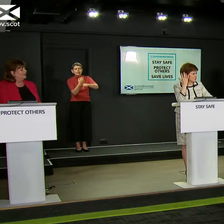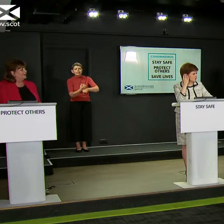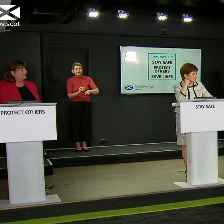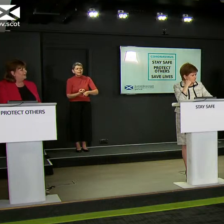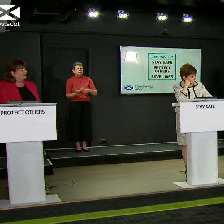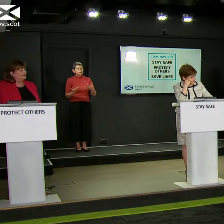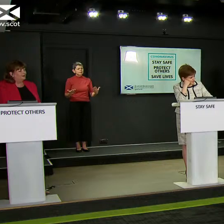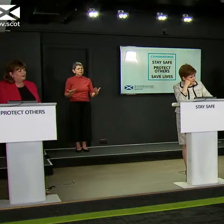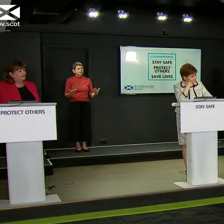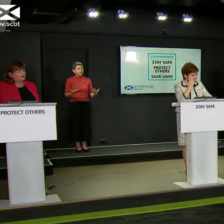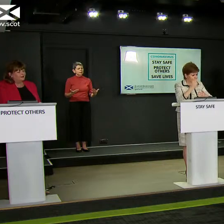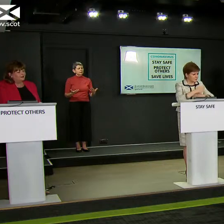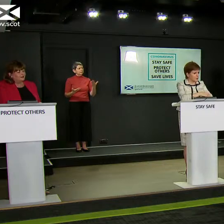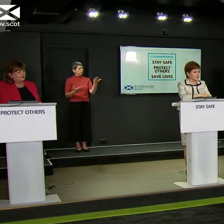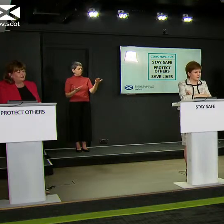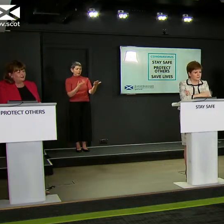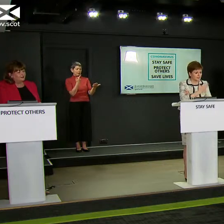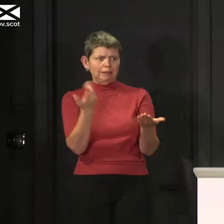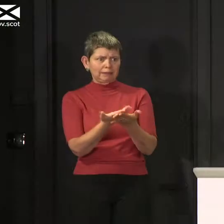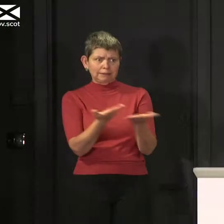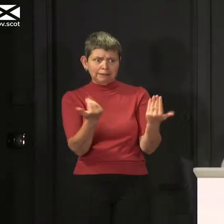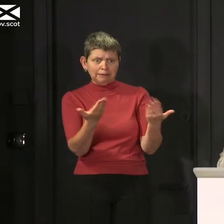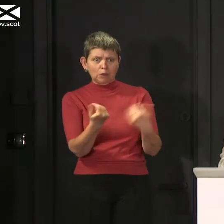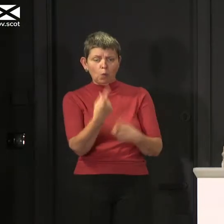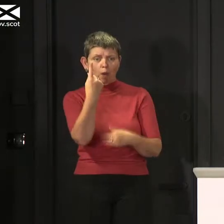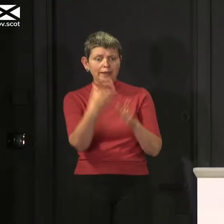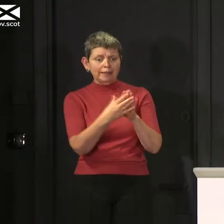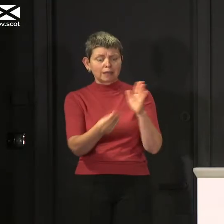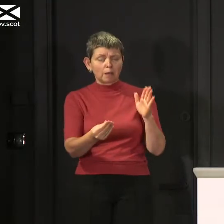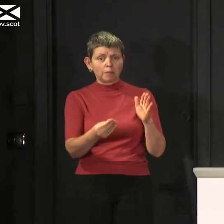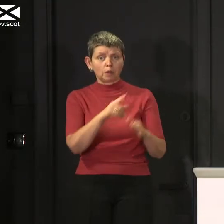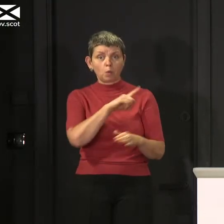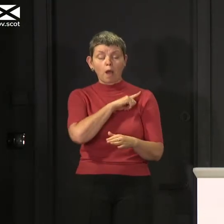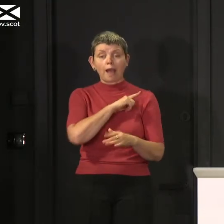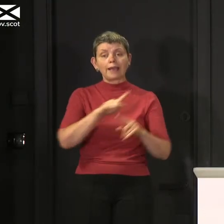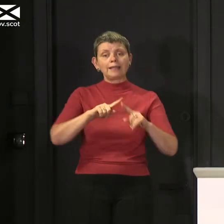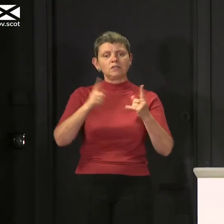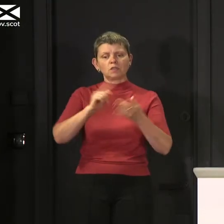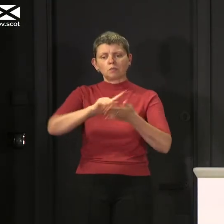Of which, give me one. Obviously different projects will be at different stages of development